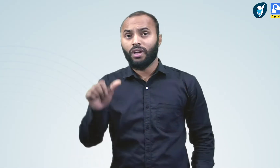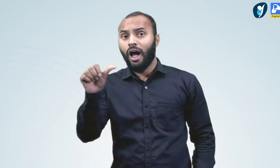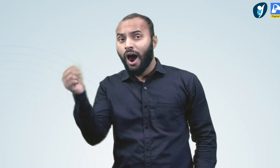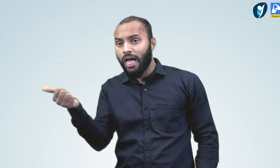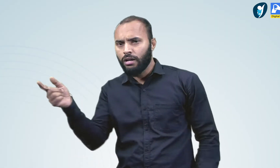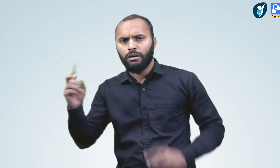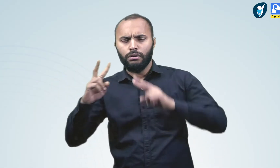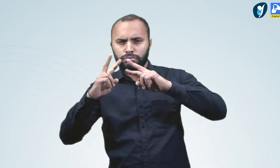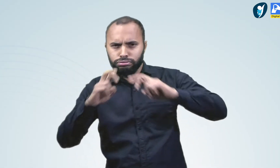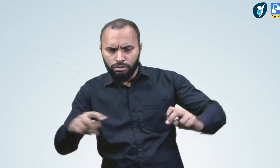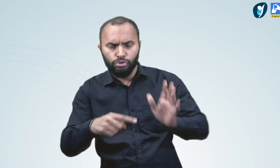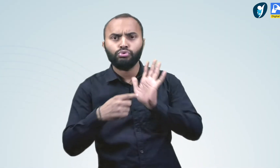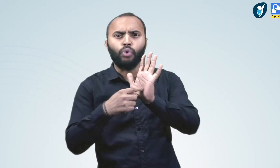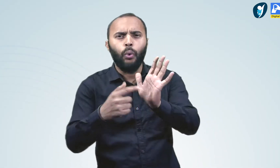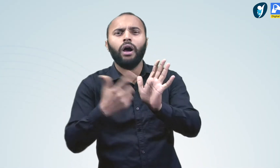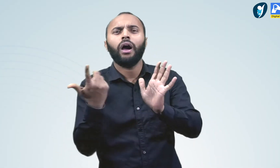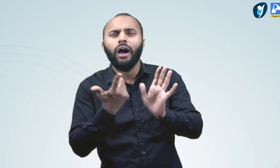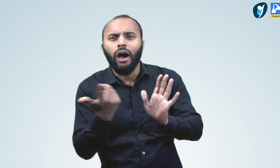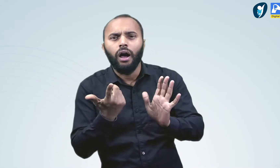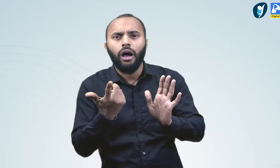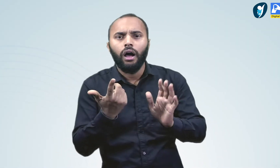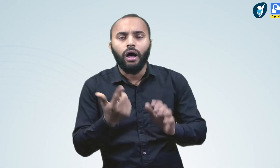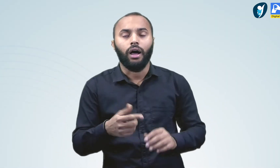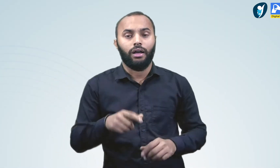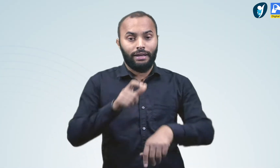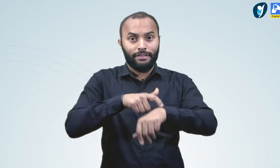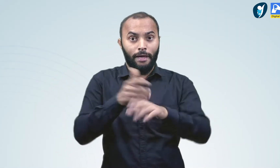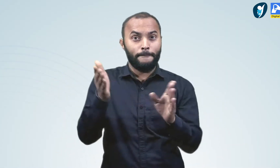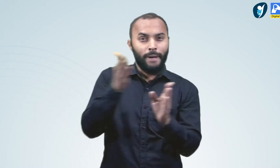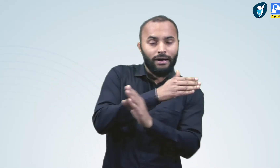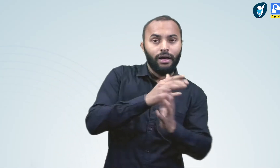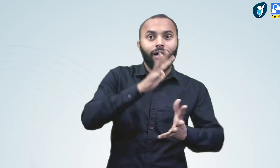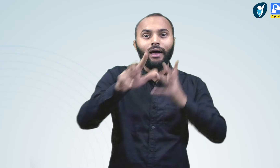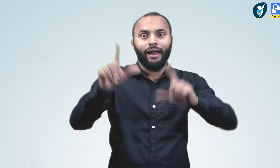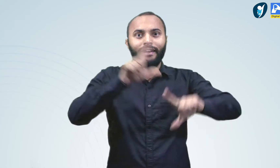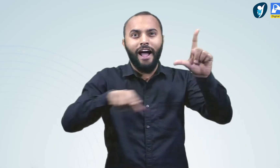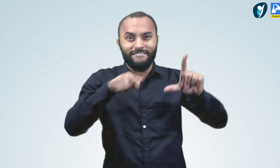Other research shows that early intervention in the sign language